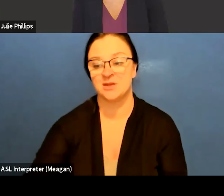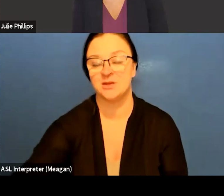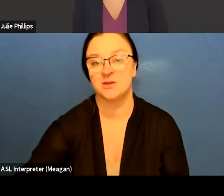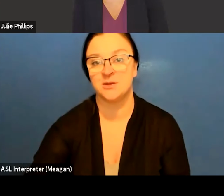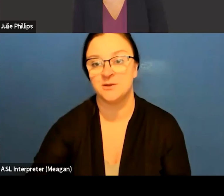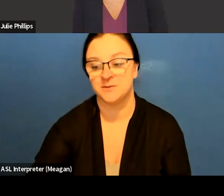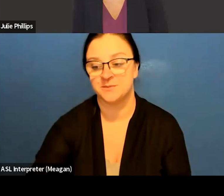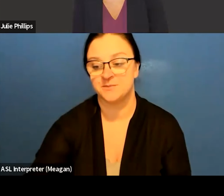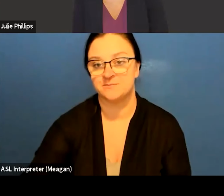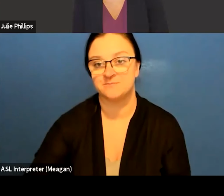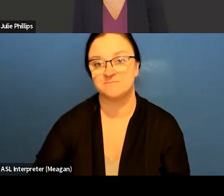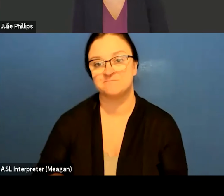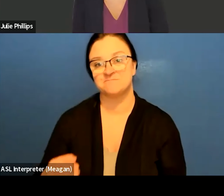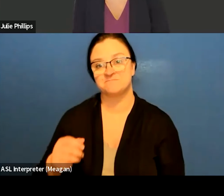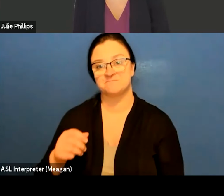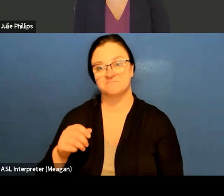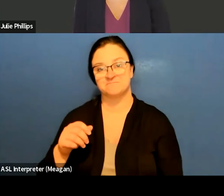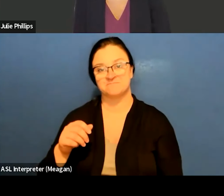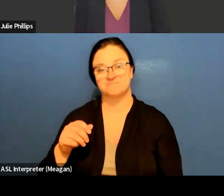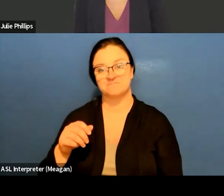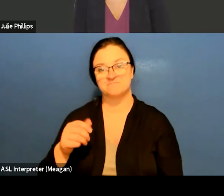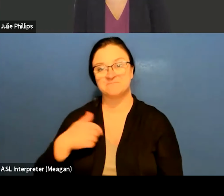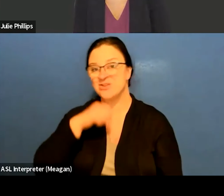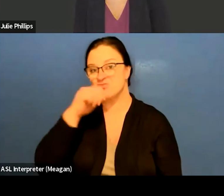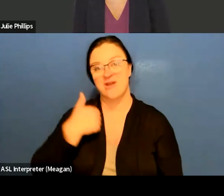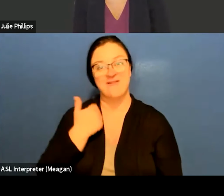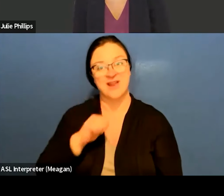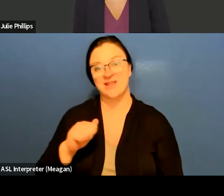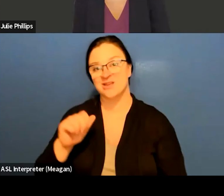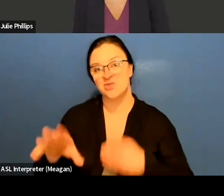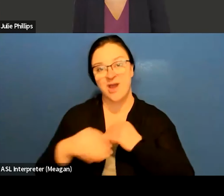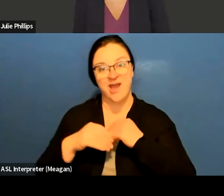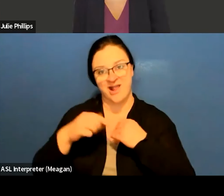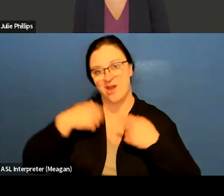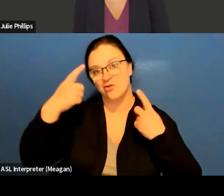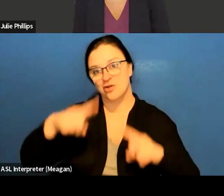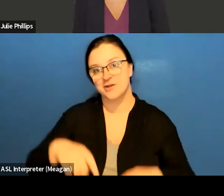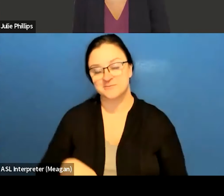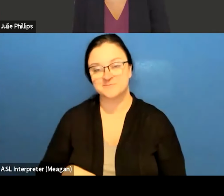Yeah, and I don't have anything else to add. I agree with what Laurie said. Thank you, both.